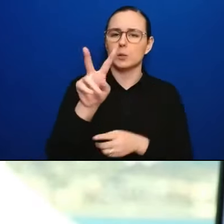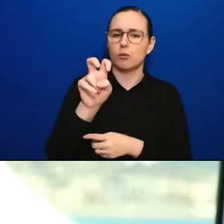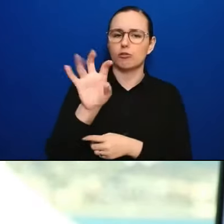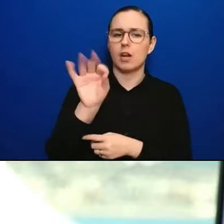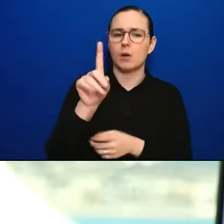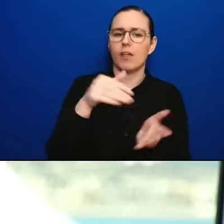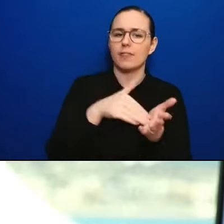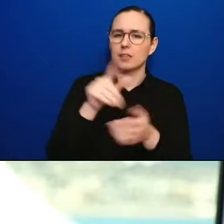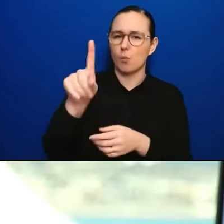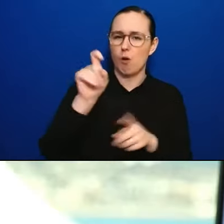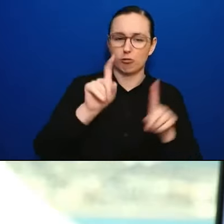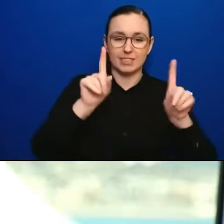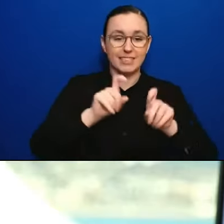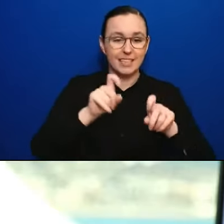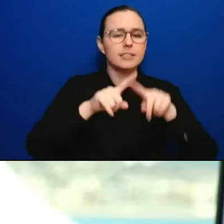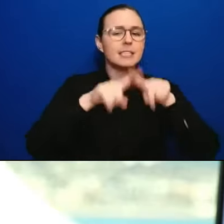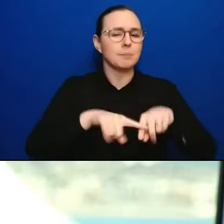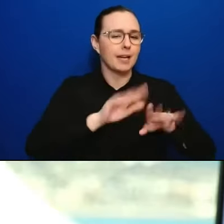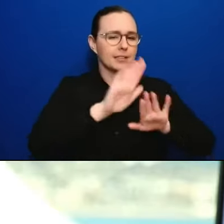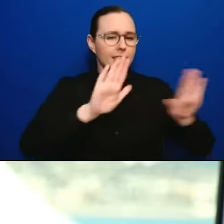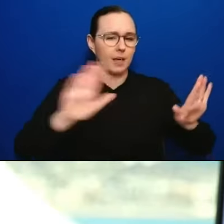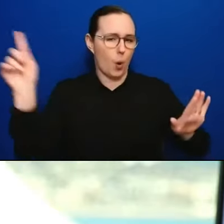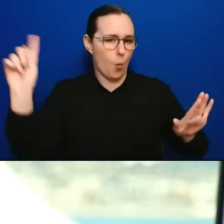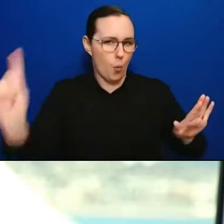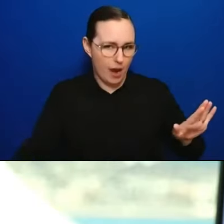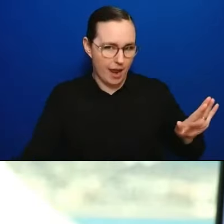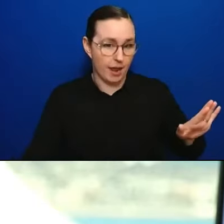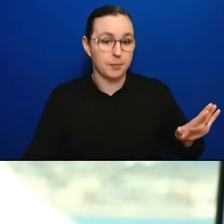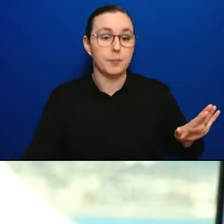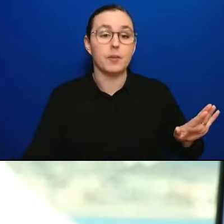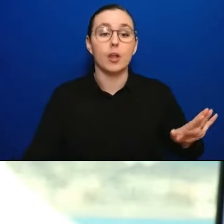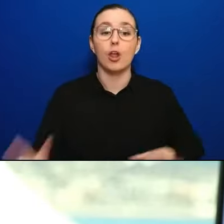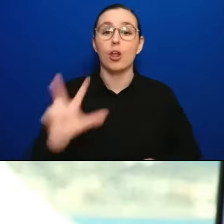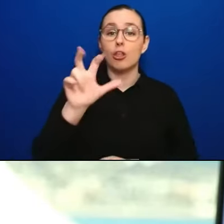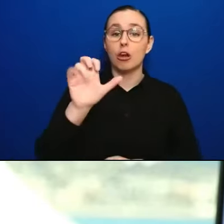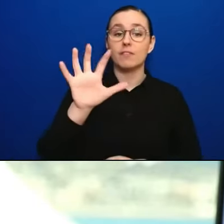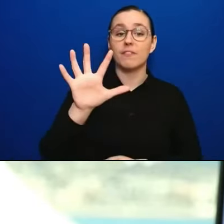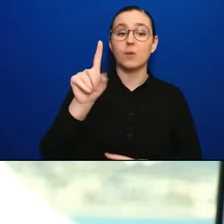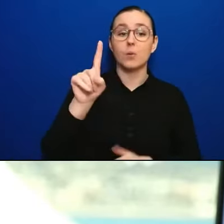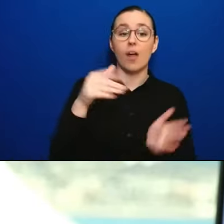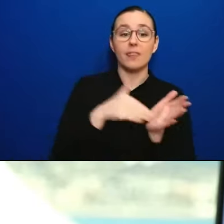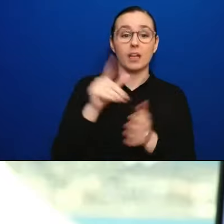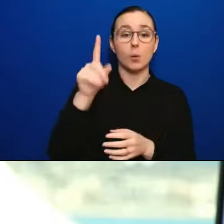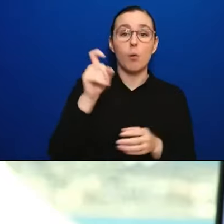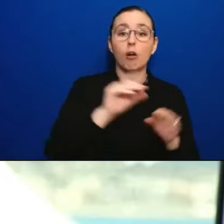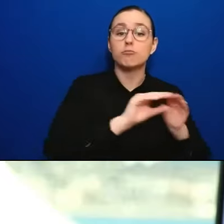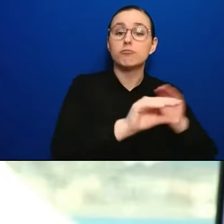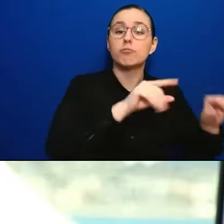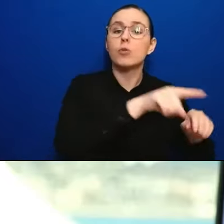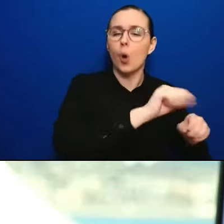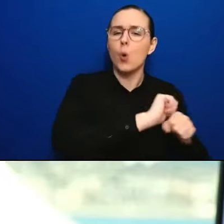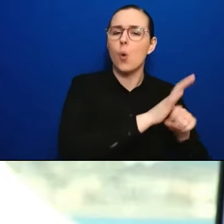to deliver over 1,291,000 test kits as follows, 351,000 for